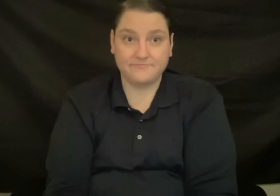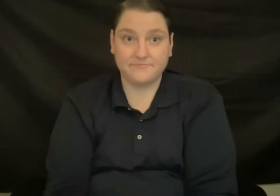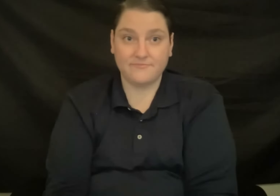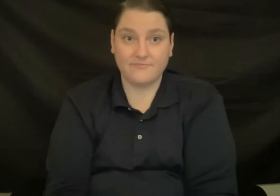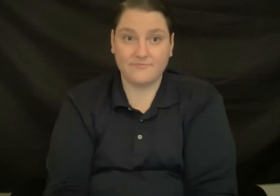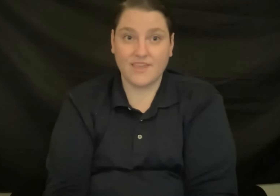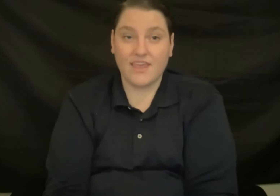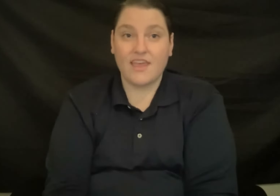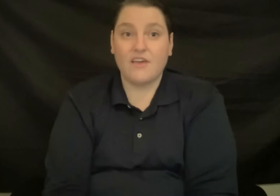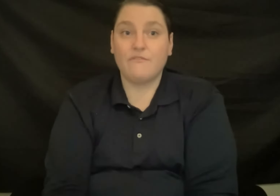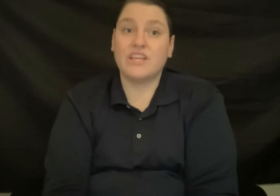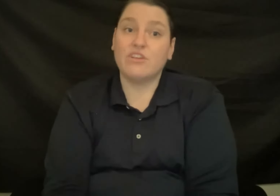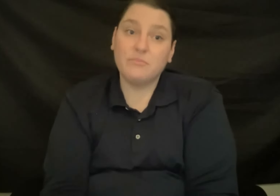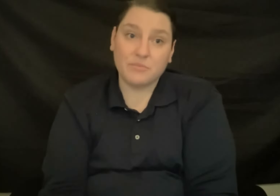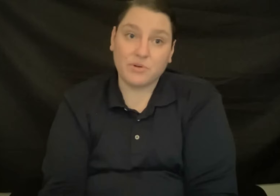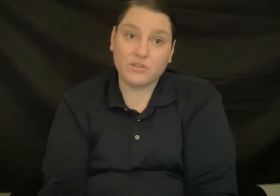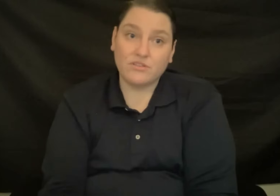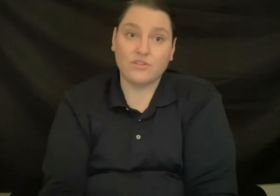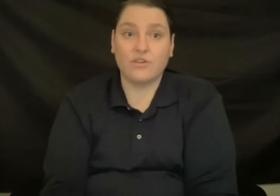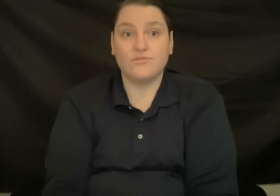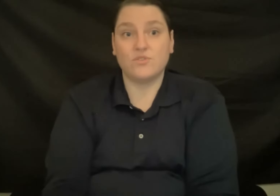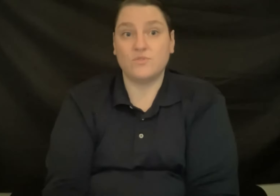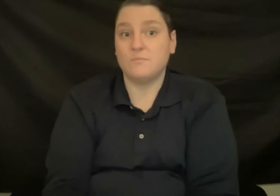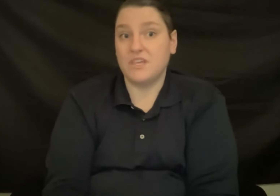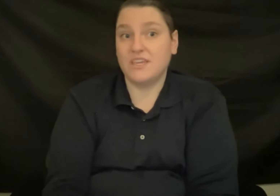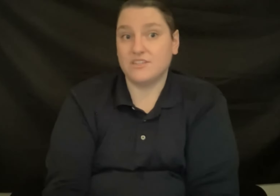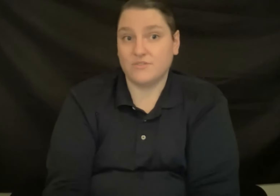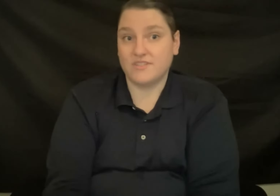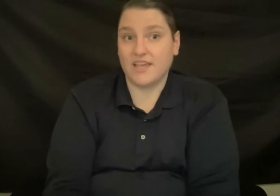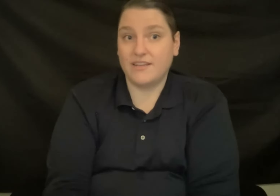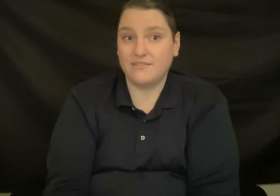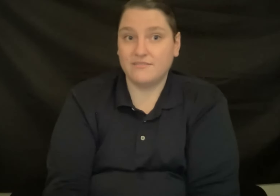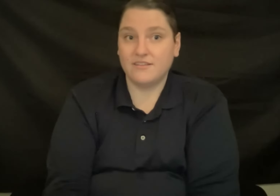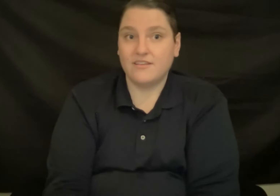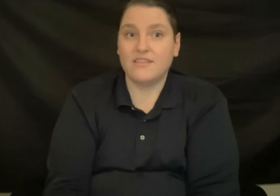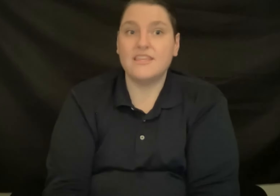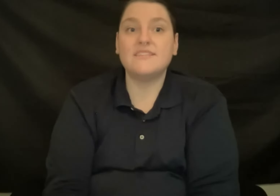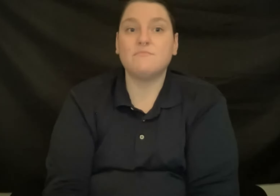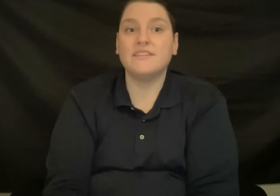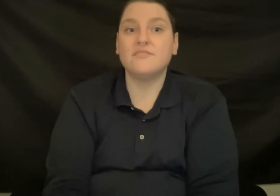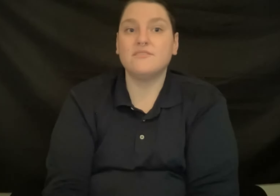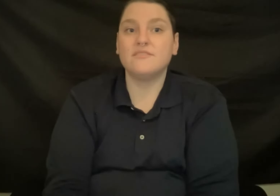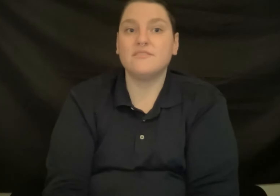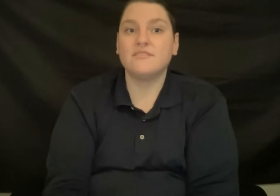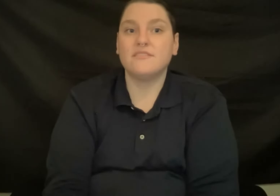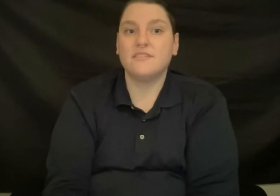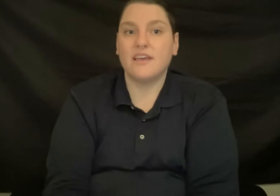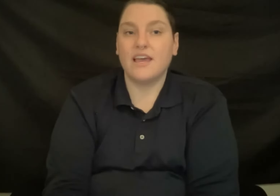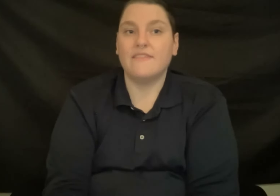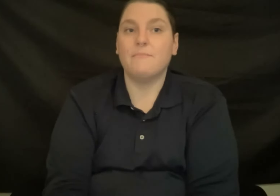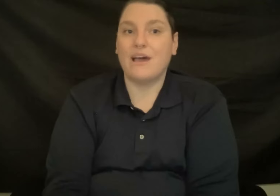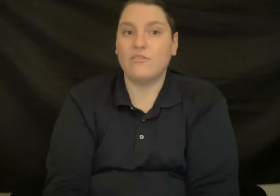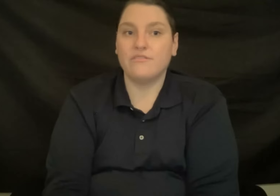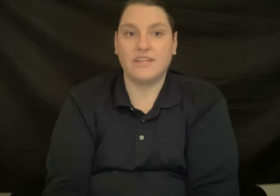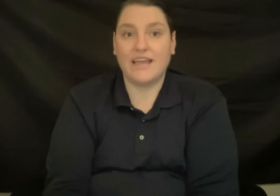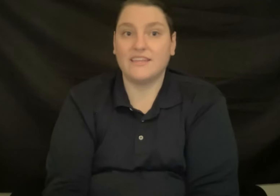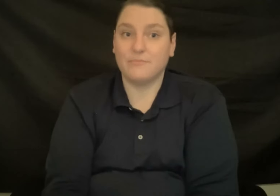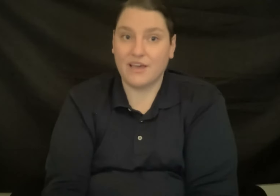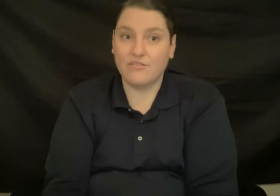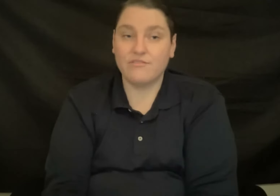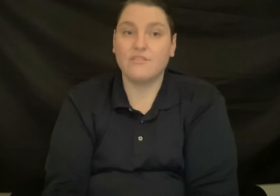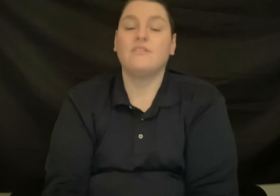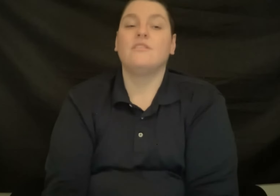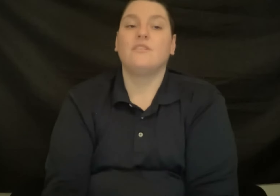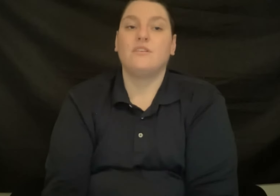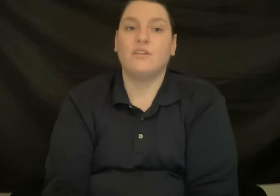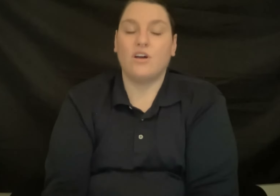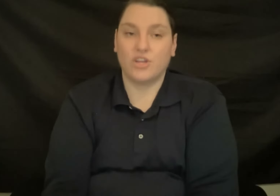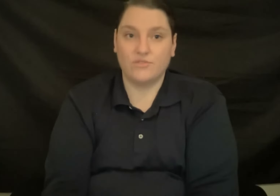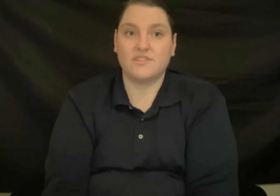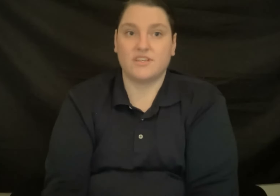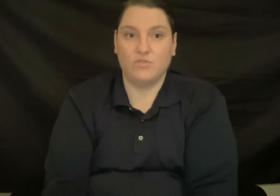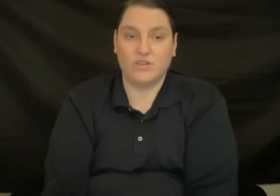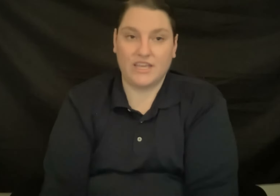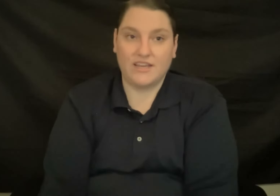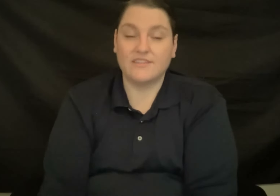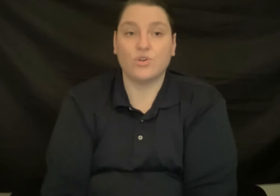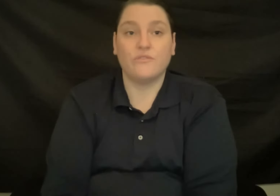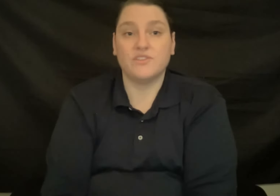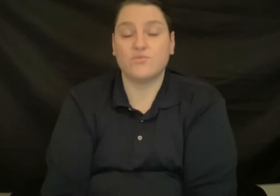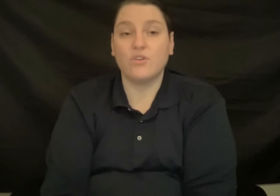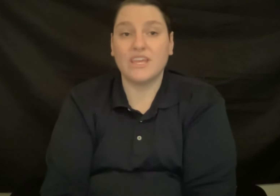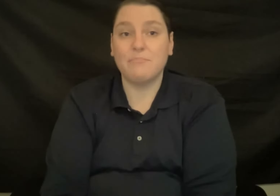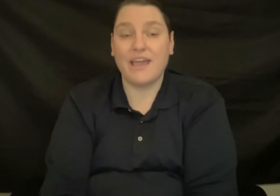That is a great question. It certainly is impacted, communication abilities. There's a part of brain associated with language, but it includes a few different parts.